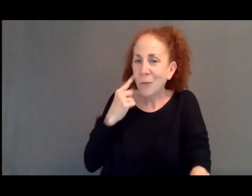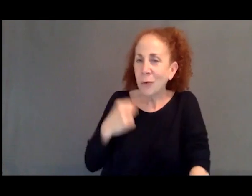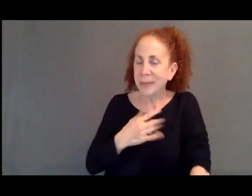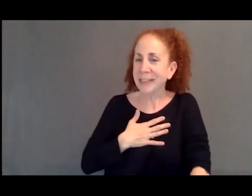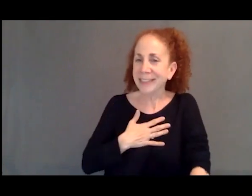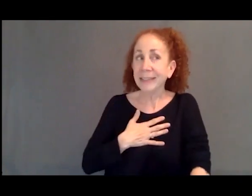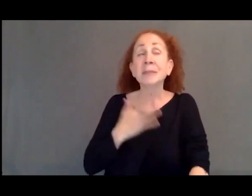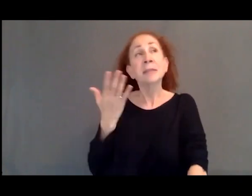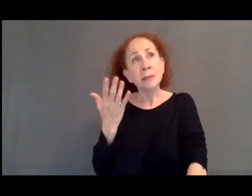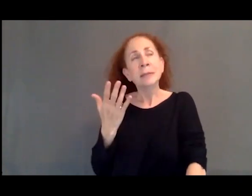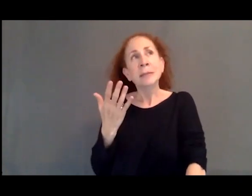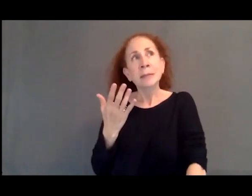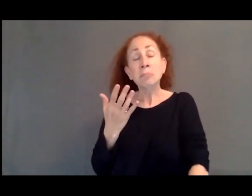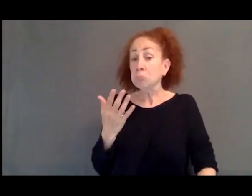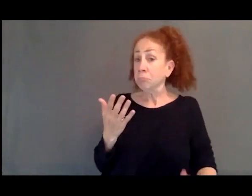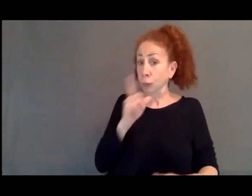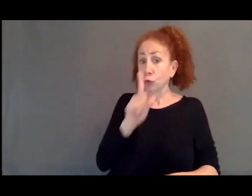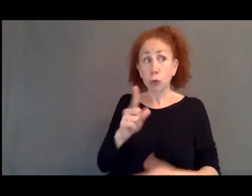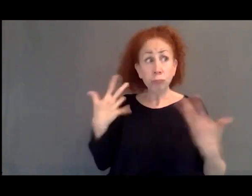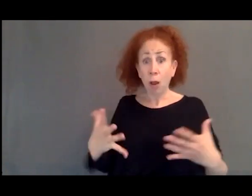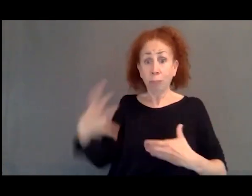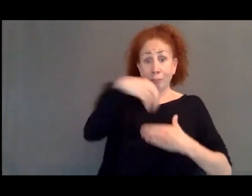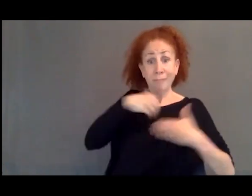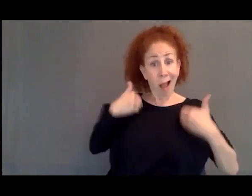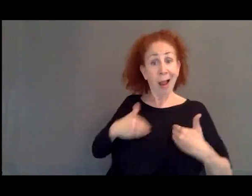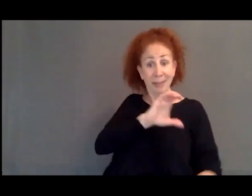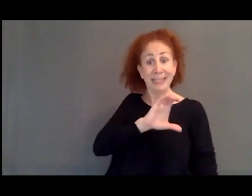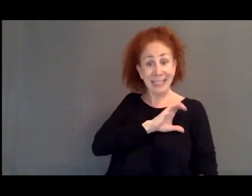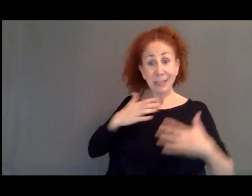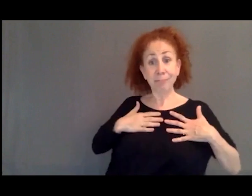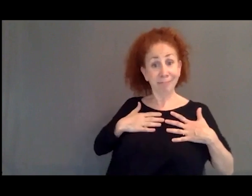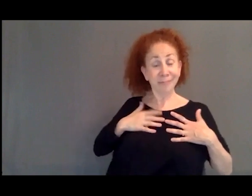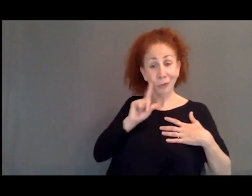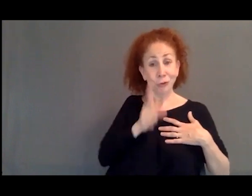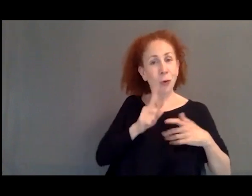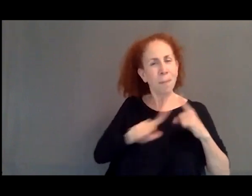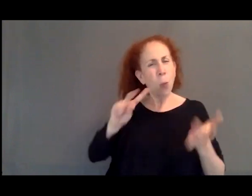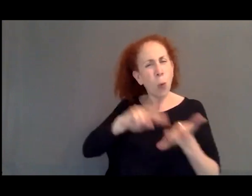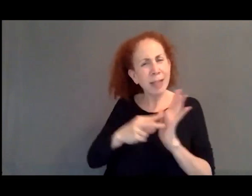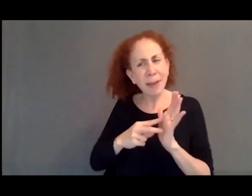Because on the one hand, I have claimed America because I'm an American citizen. But what does it mean to actually claim America?